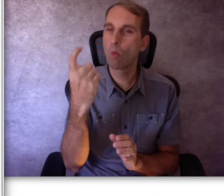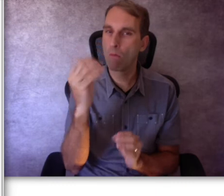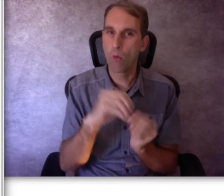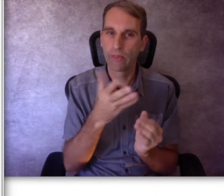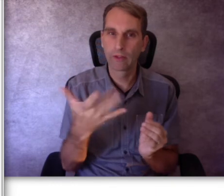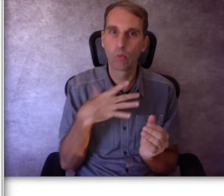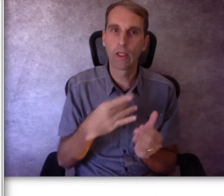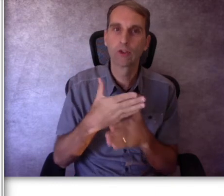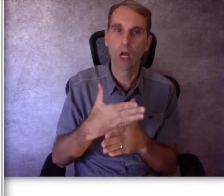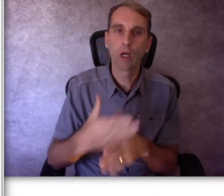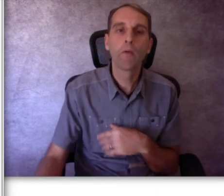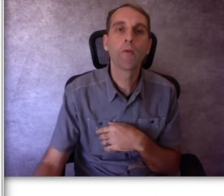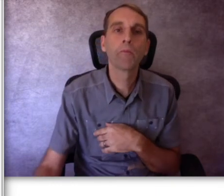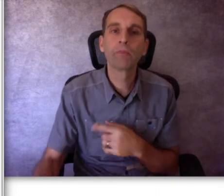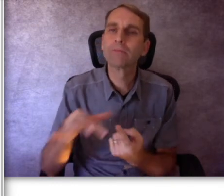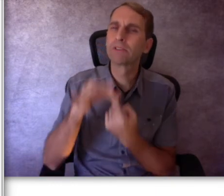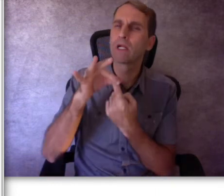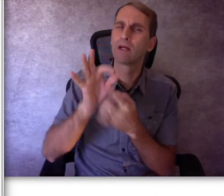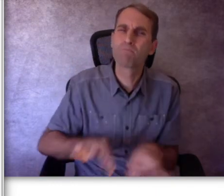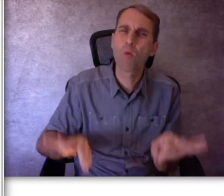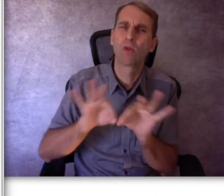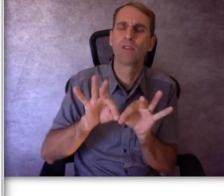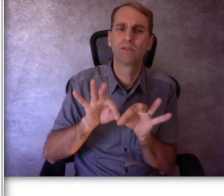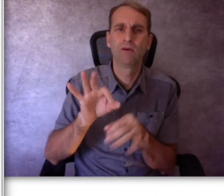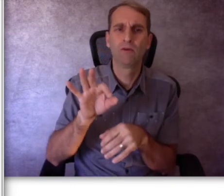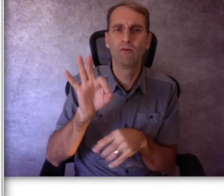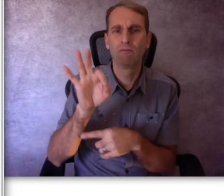The other thing that I wanted to share that is very important